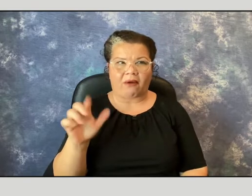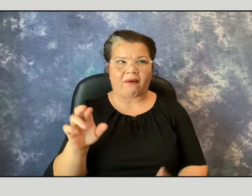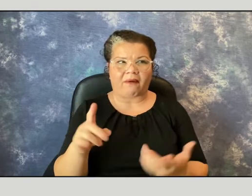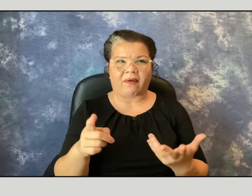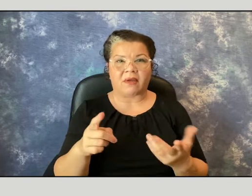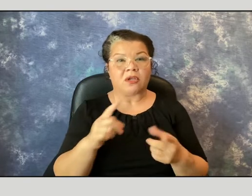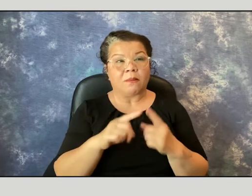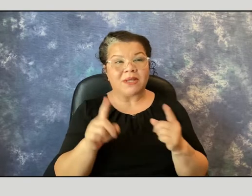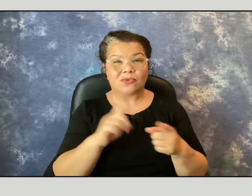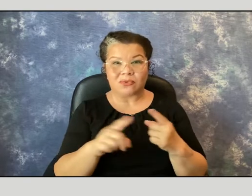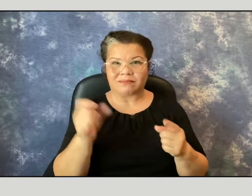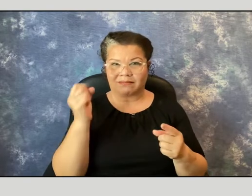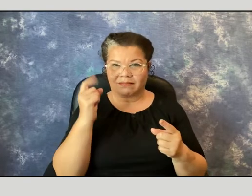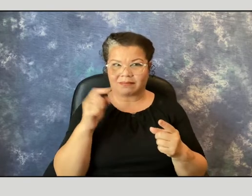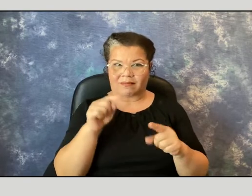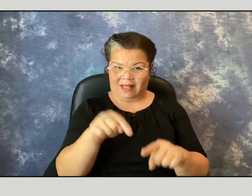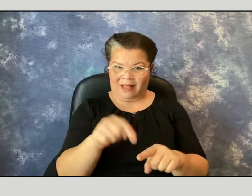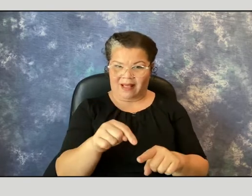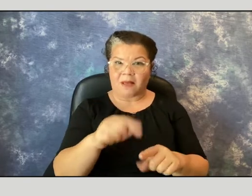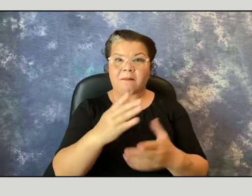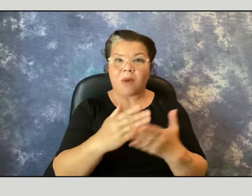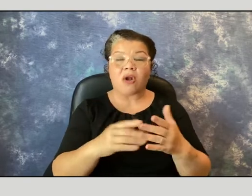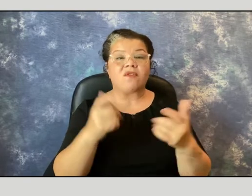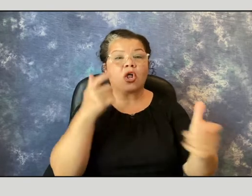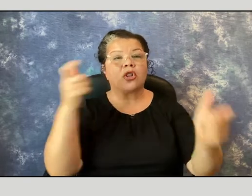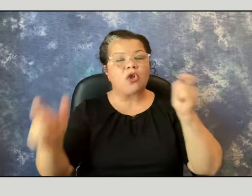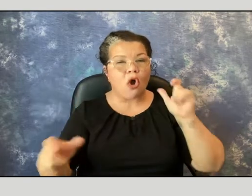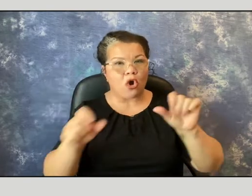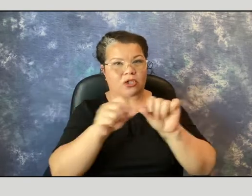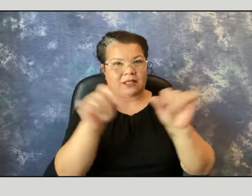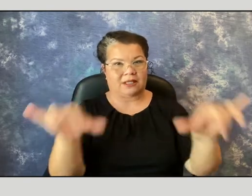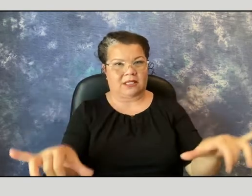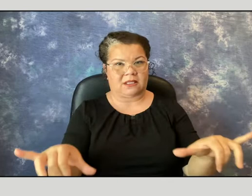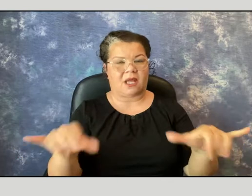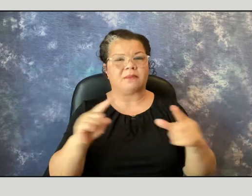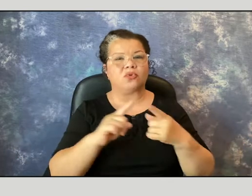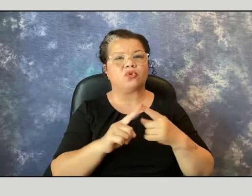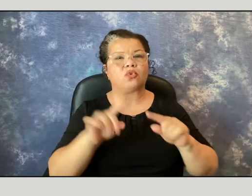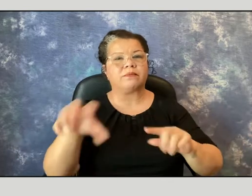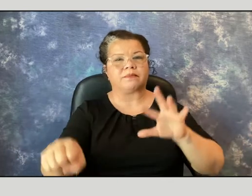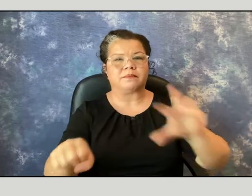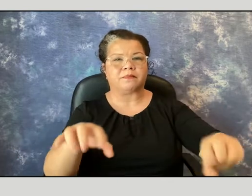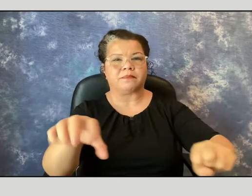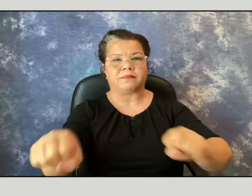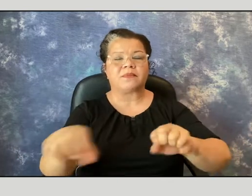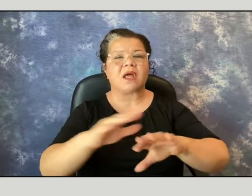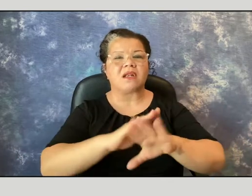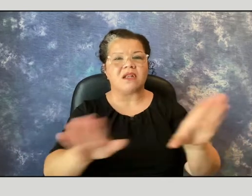of a larger system of non-sovereign societies and of different forms of decolonization,